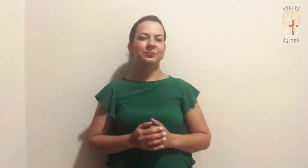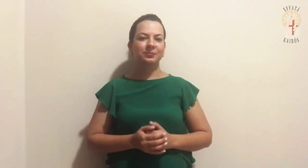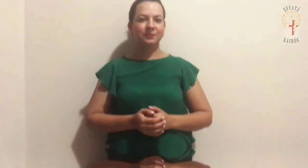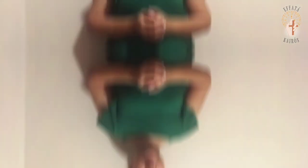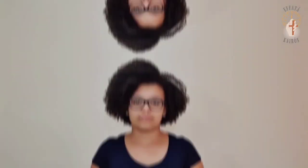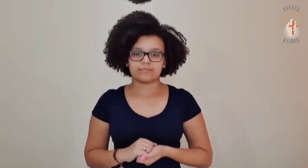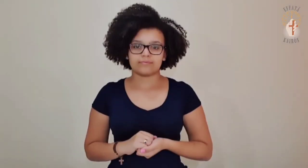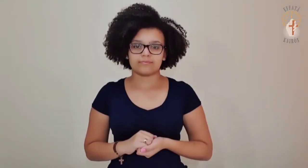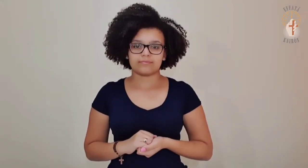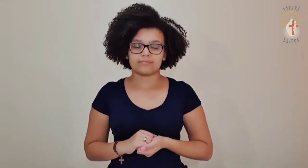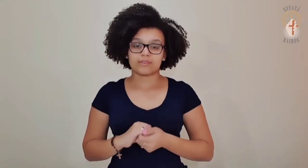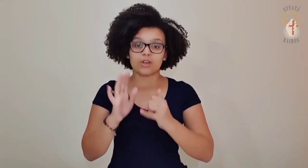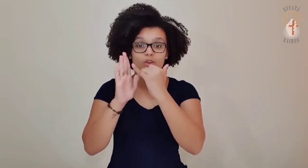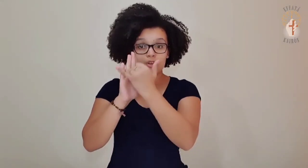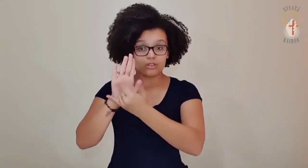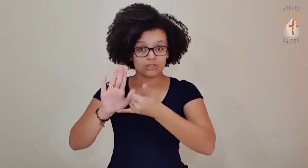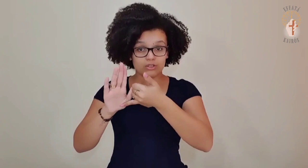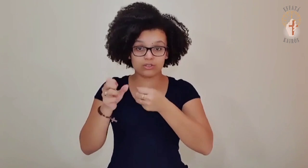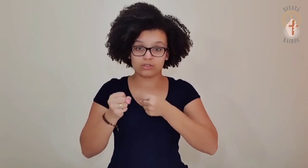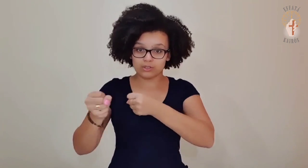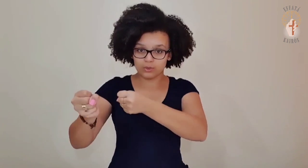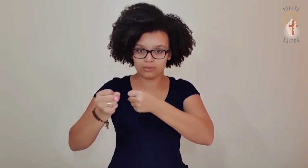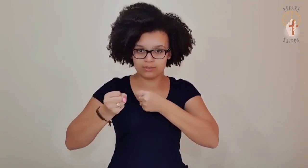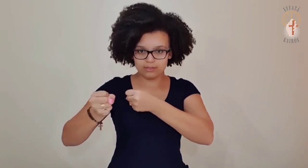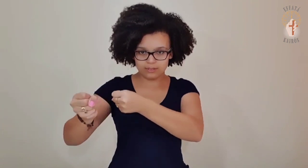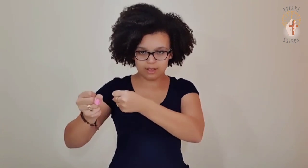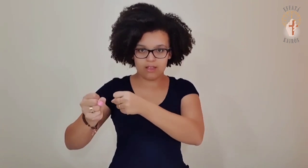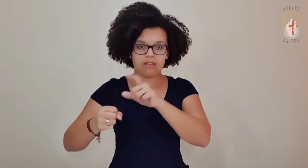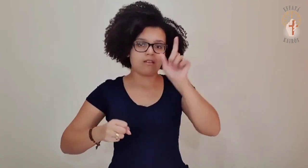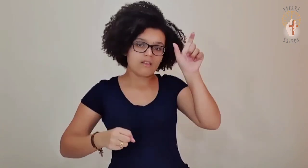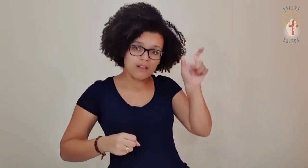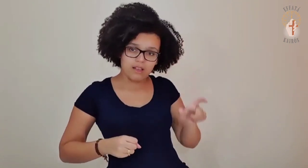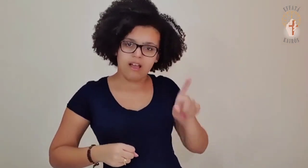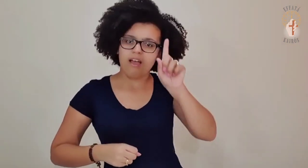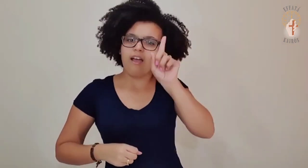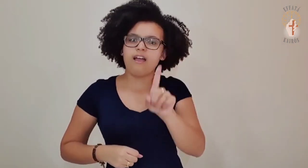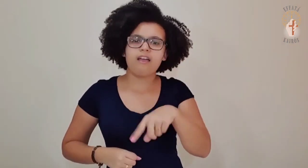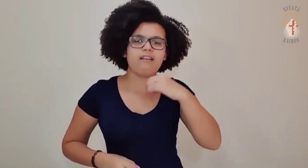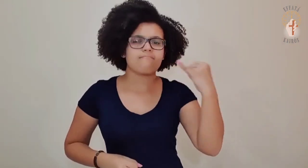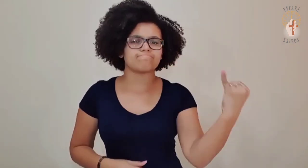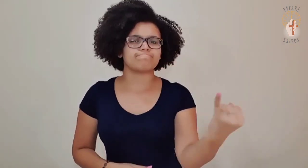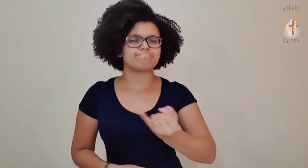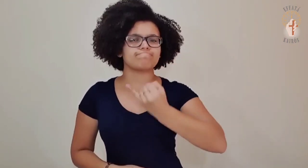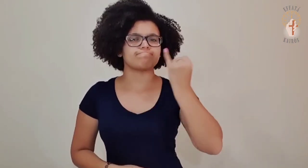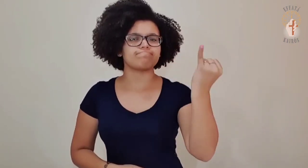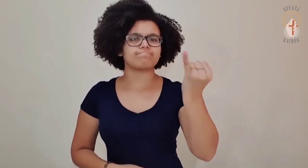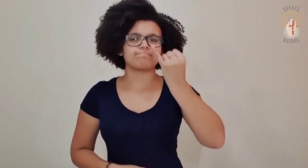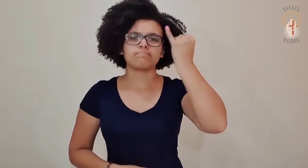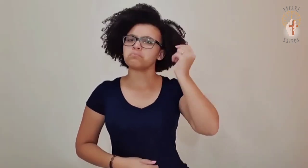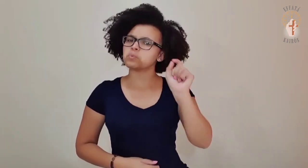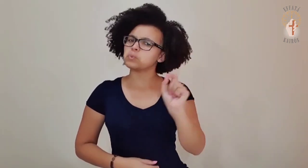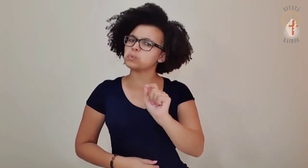Saint Joseph played an important role